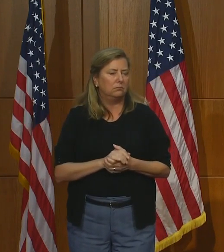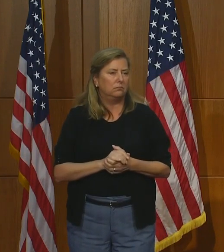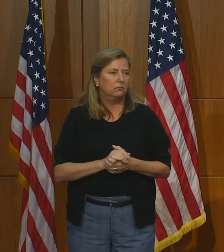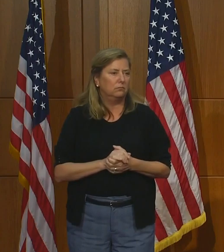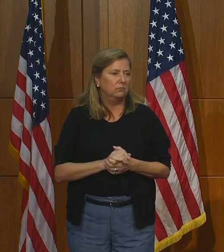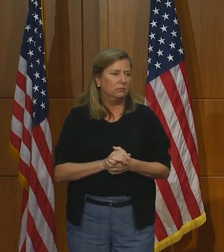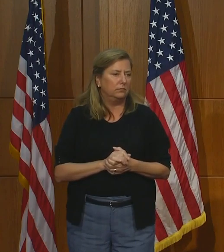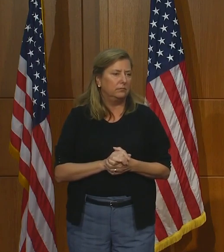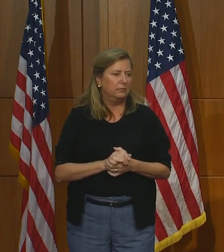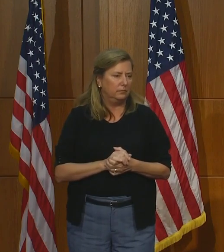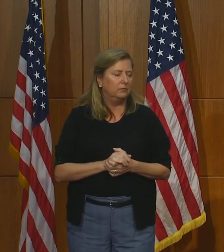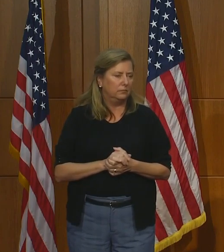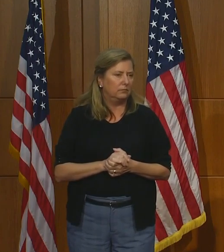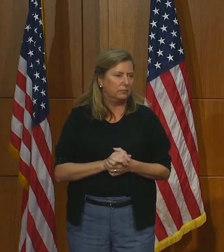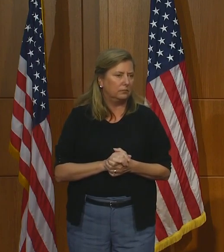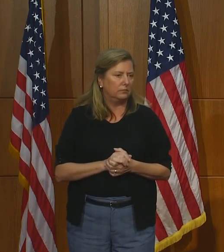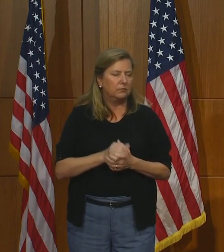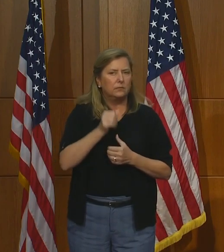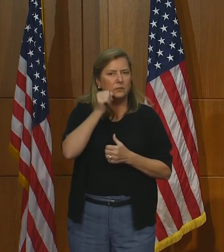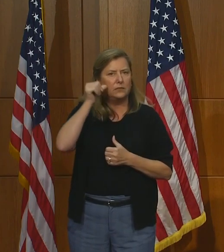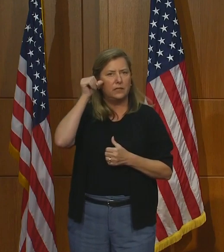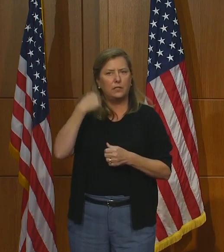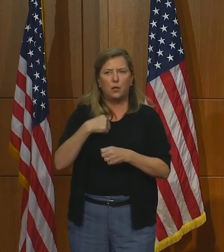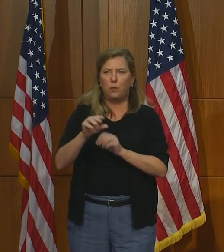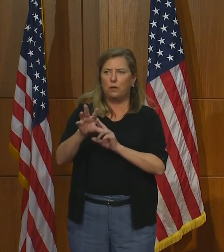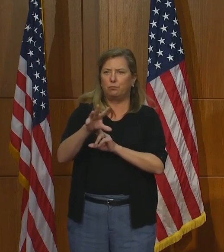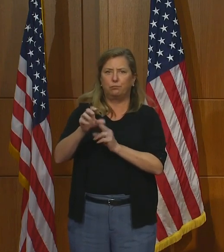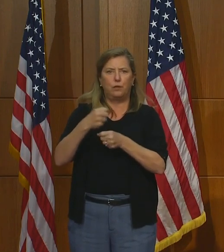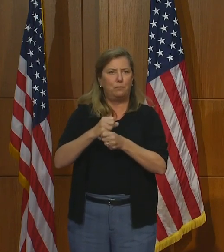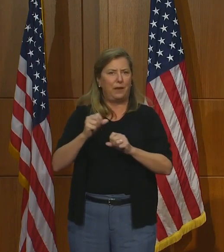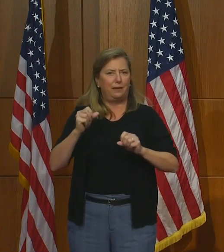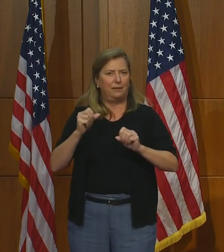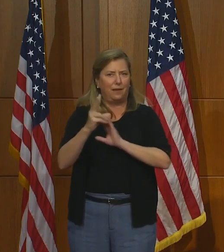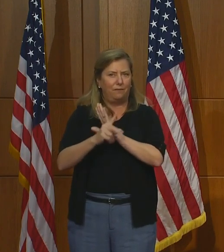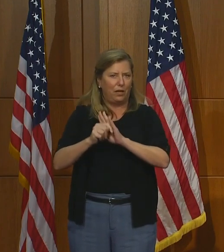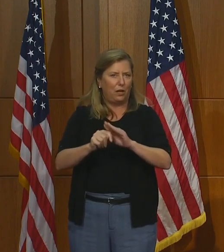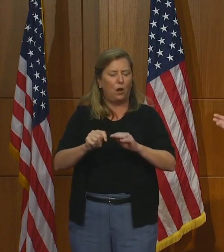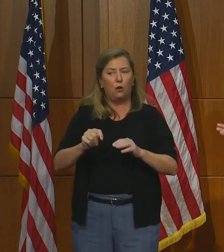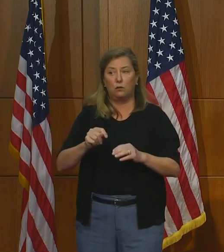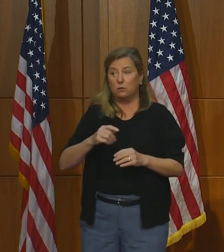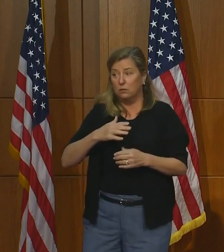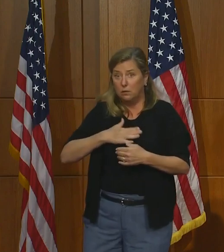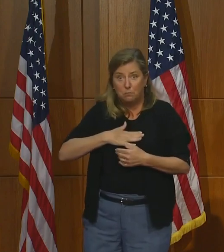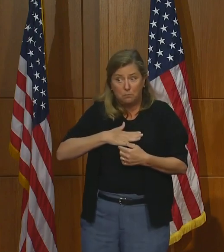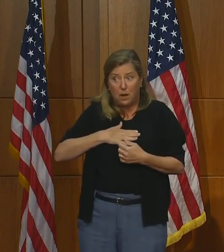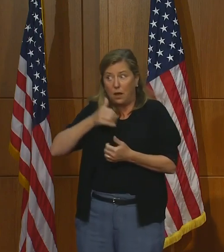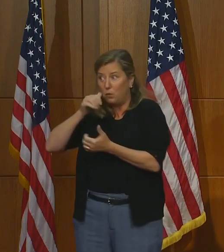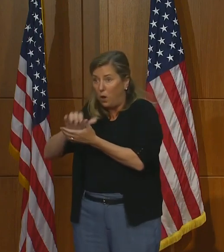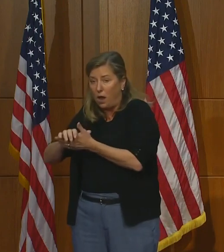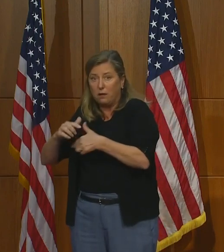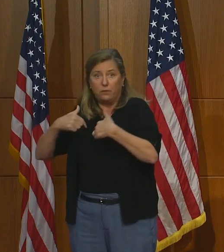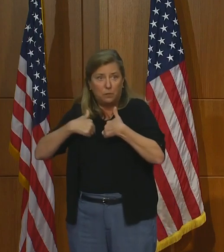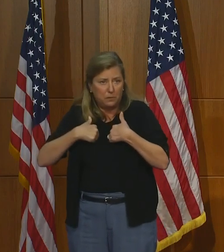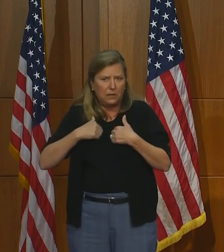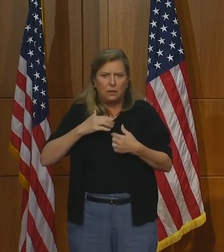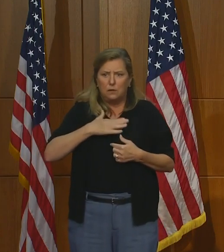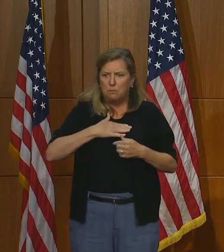THINGS THAT AS YOU KNOW- WE- JUST SHOT ANOTHER VIDEO